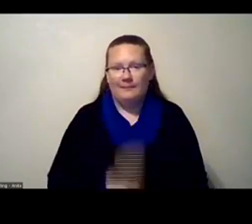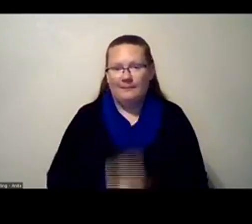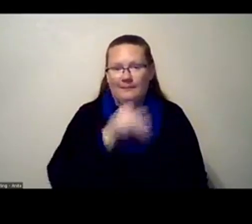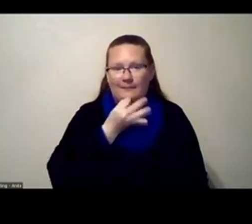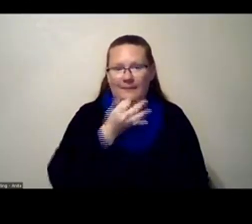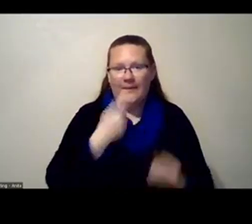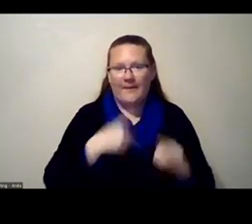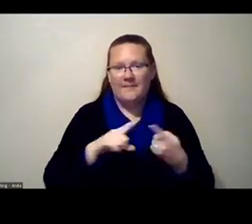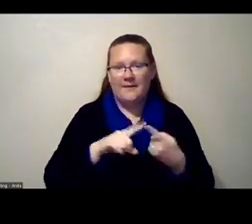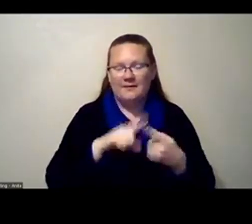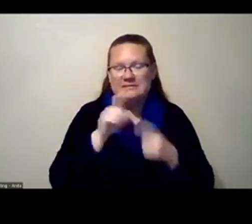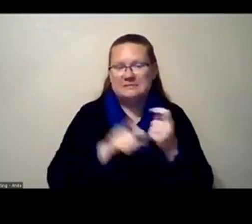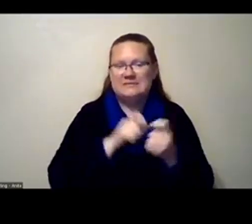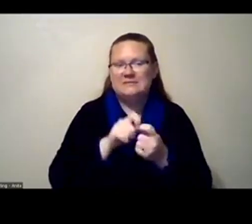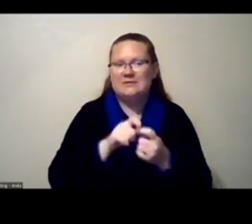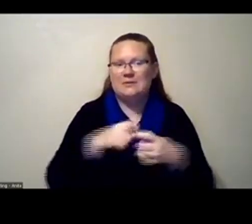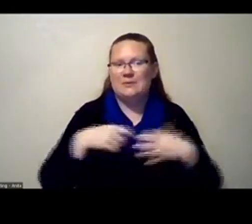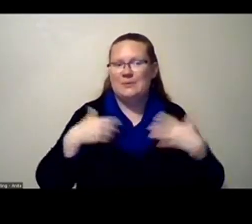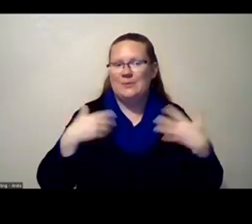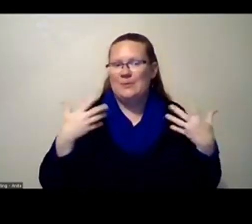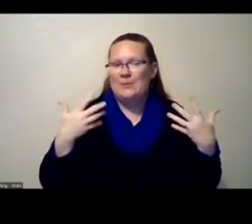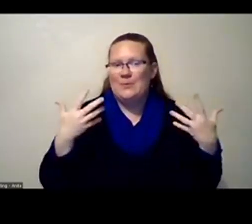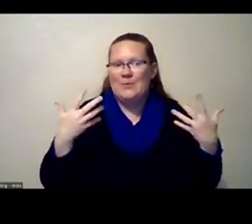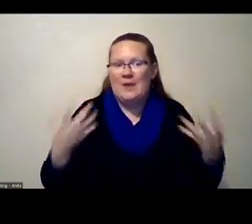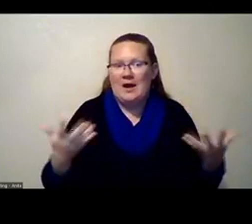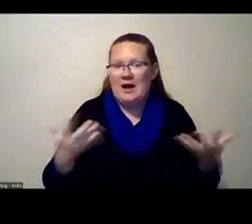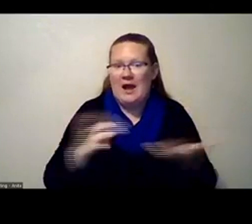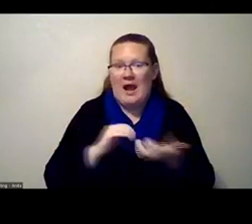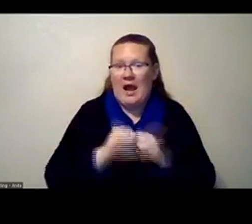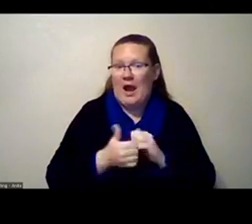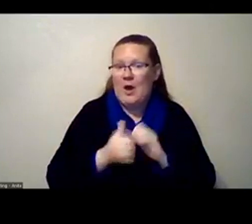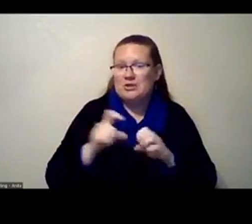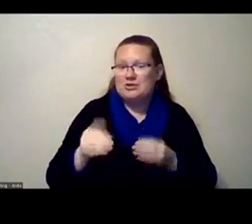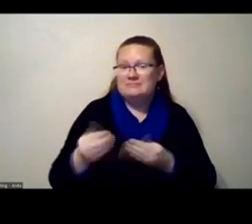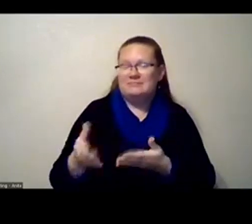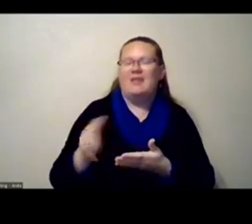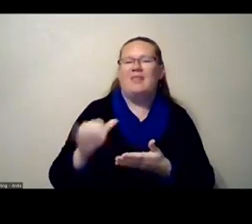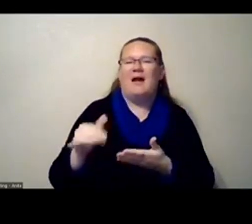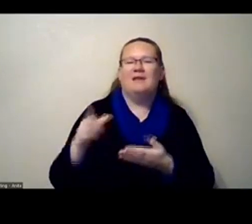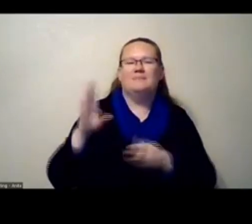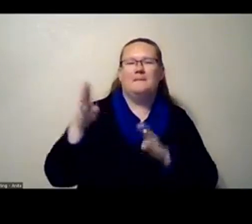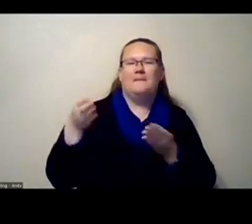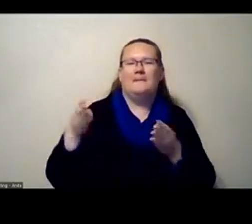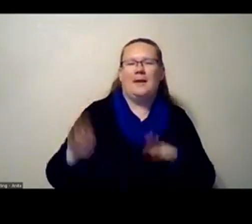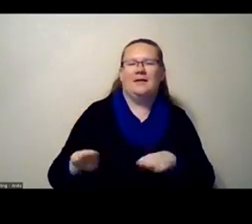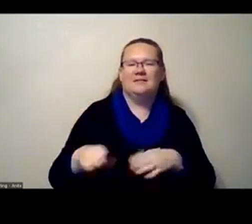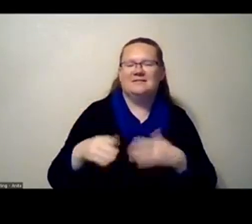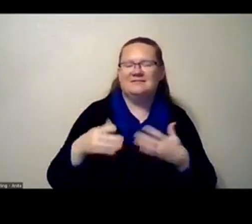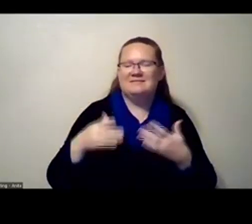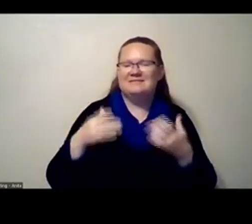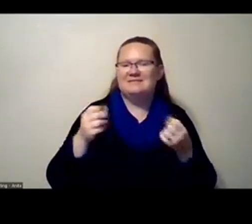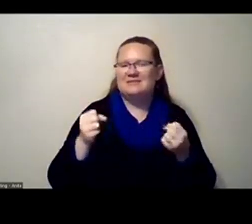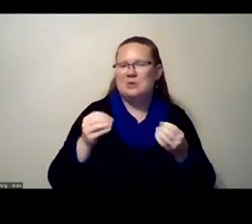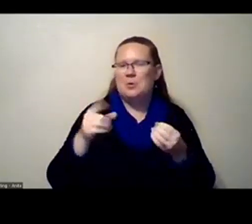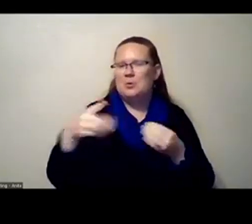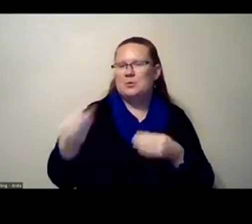in terms of what? How I should settle this wager so? Whatever you know, give me a recommendation.